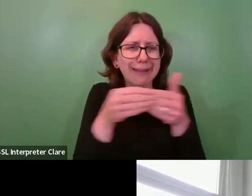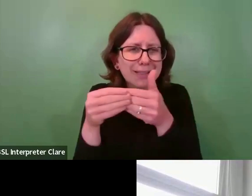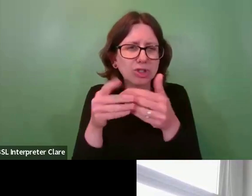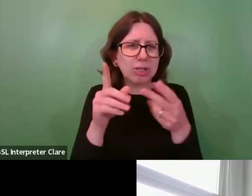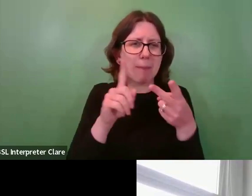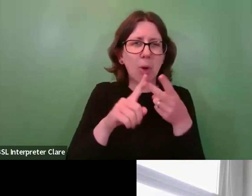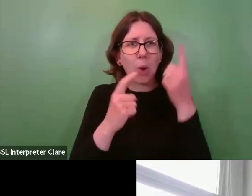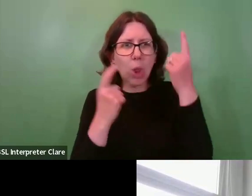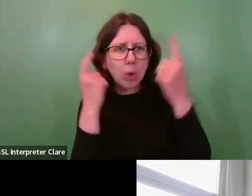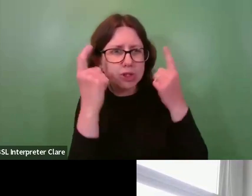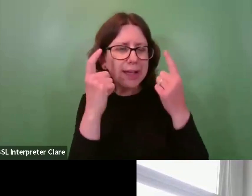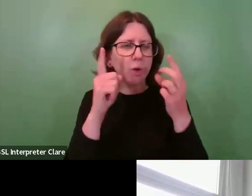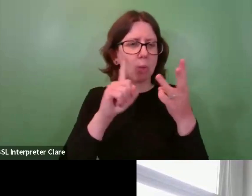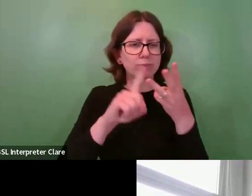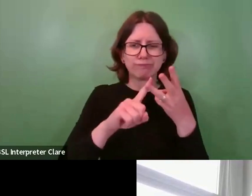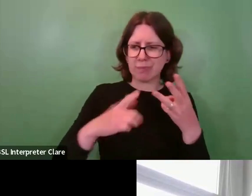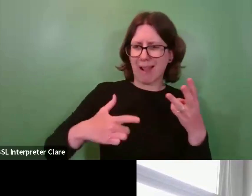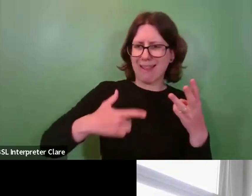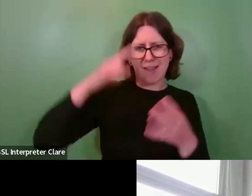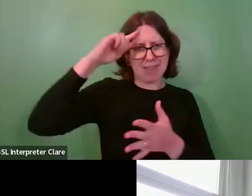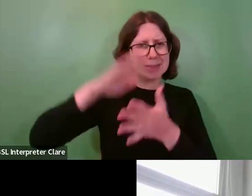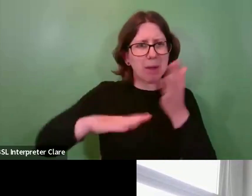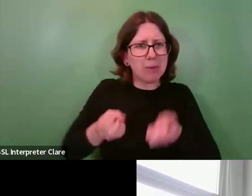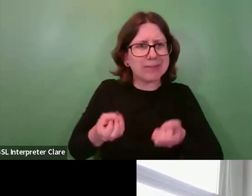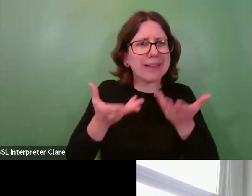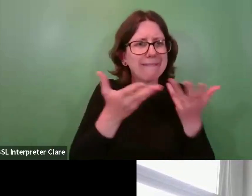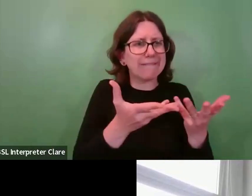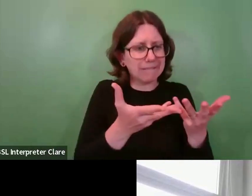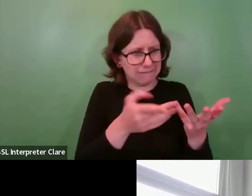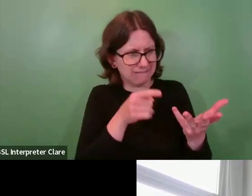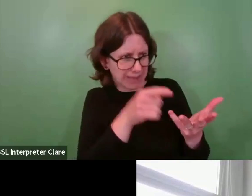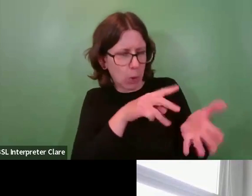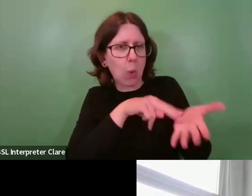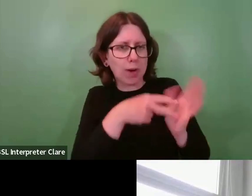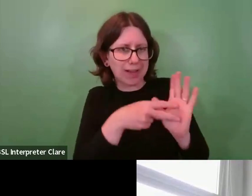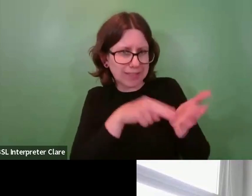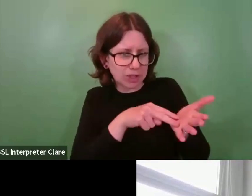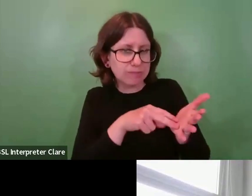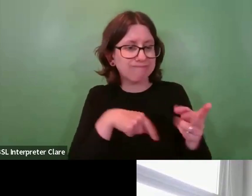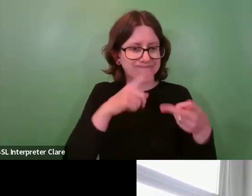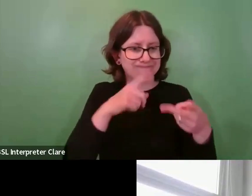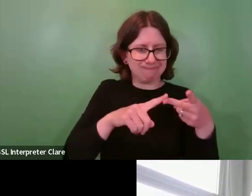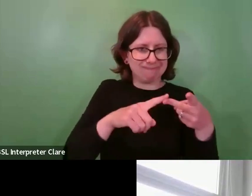or life experience to that organization.Um, then there are specialist roles